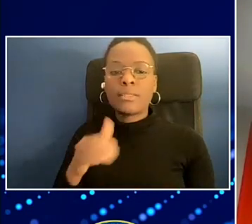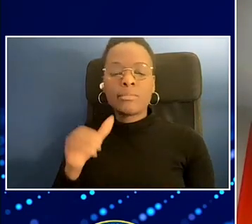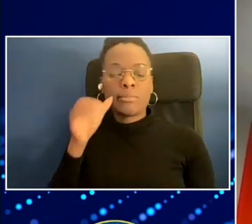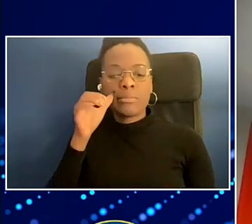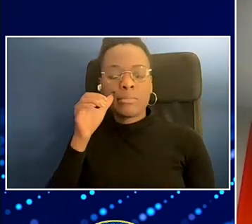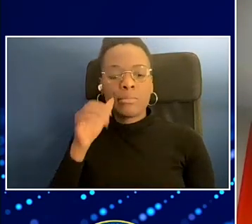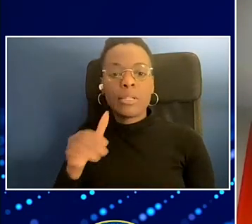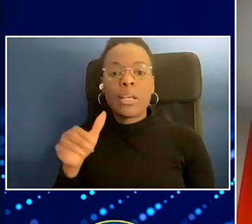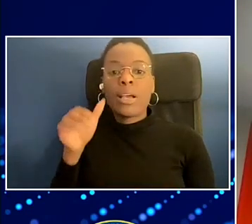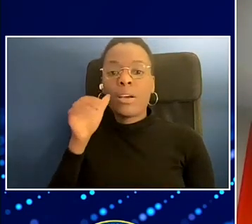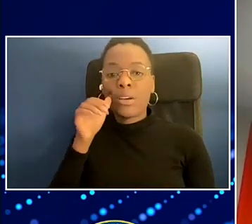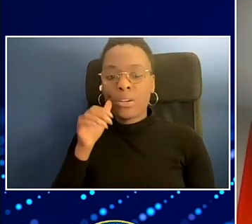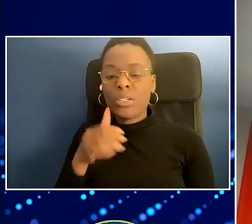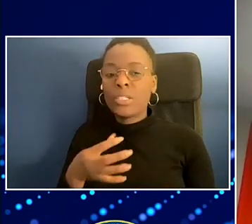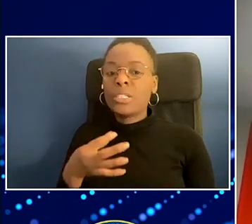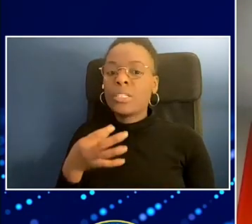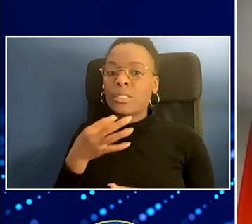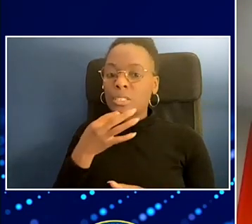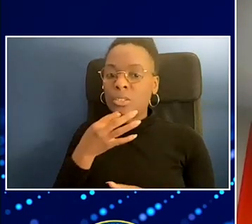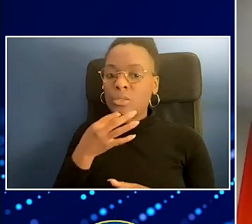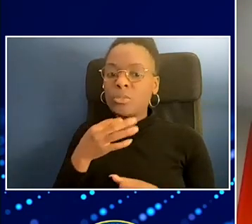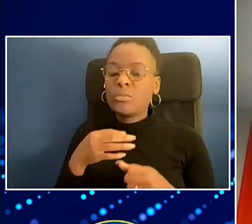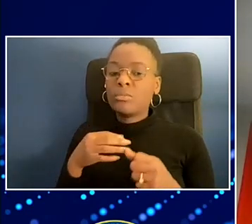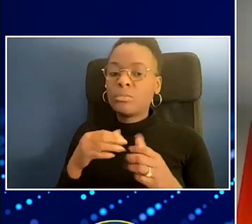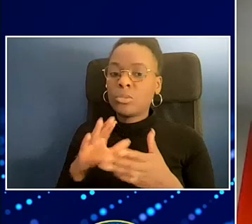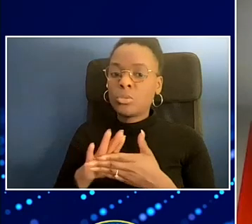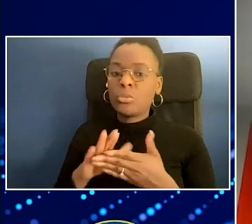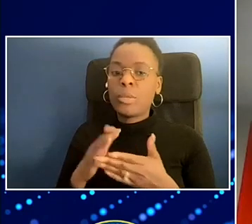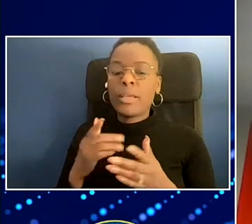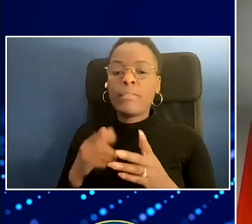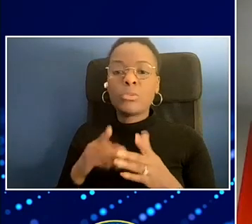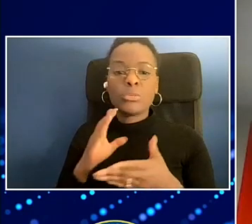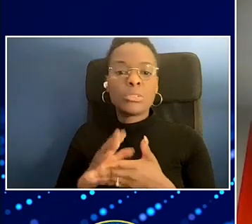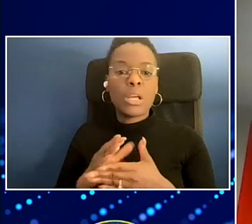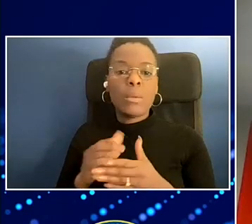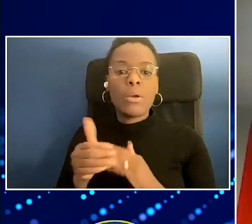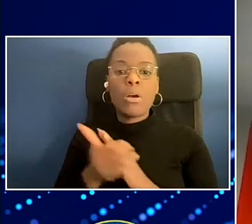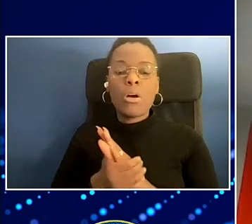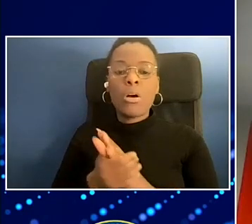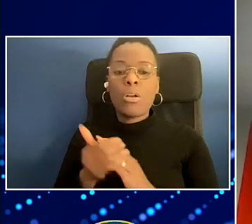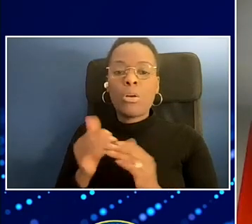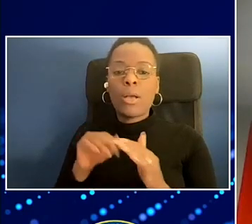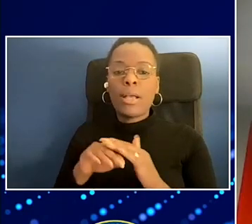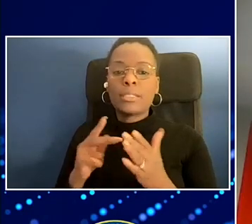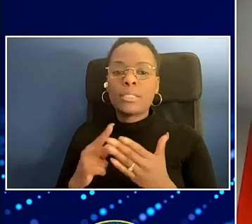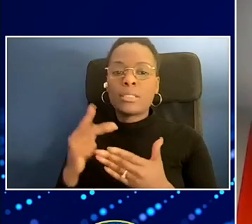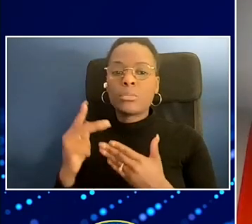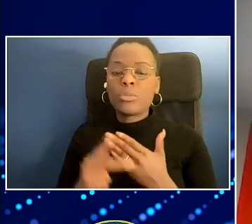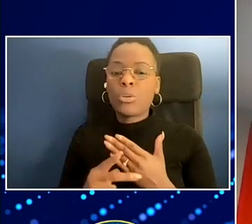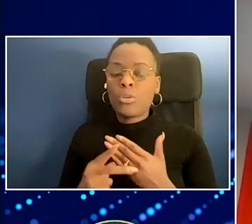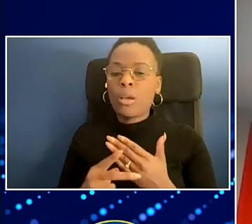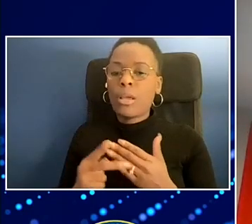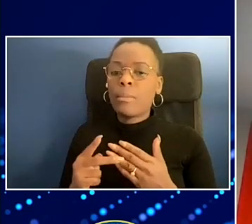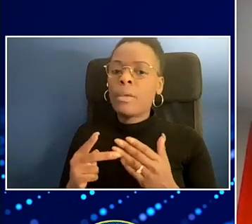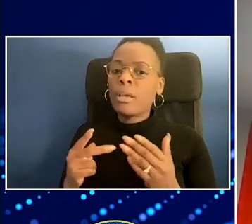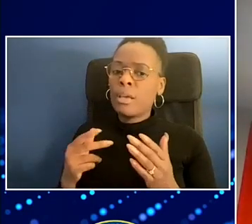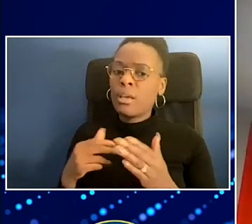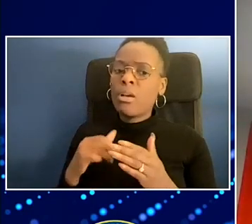stop offering their auto-access program. Auto-access makes sure that all students automatically have access to their course materials within canvas on the first day